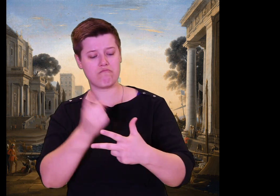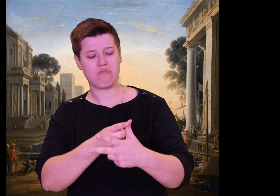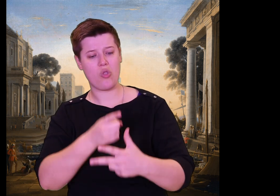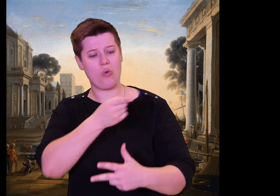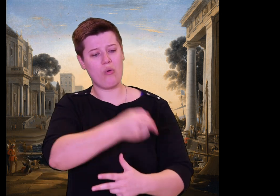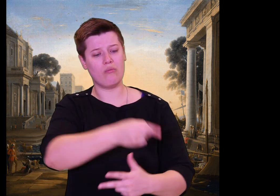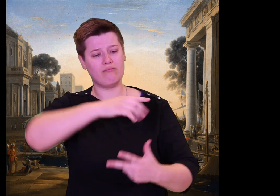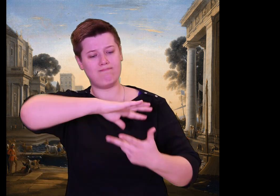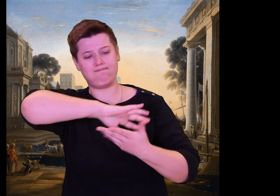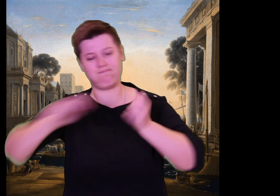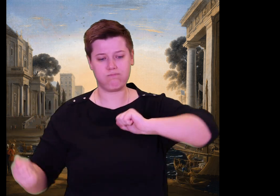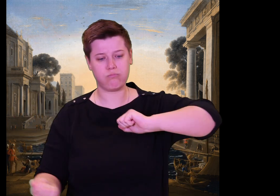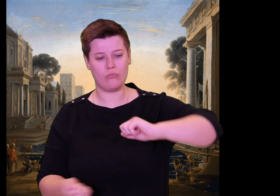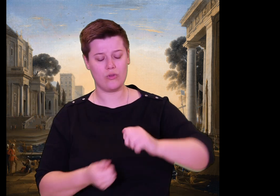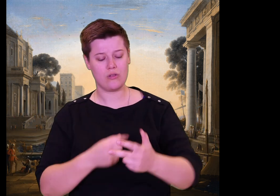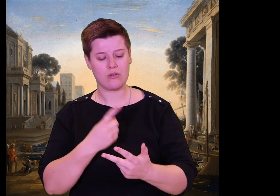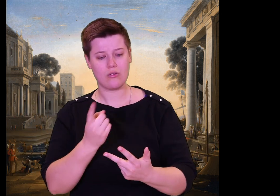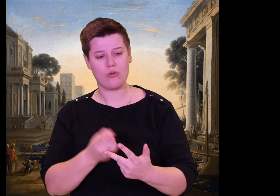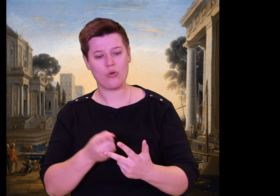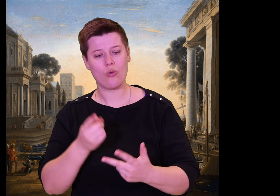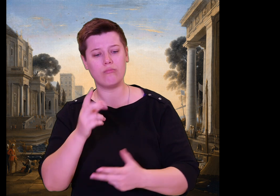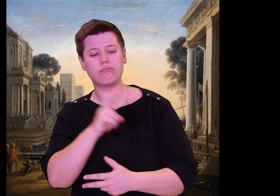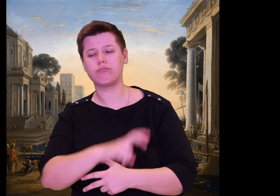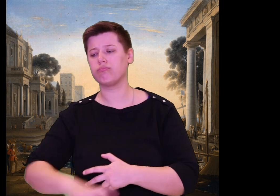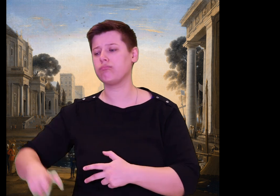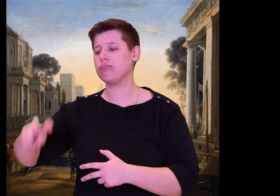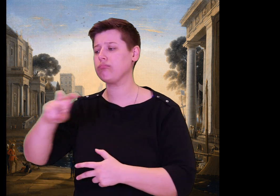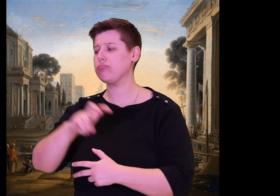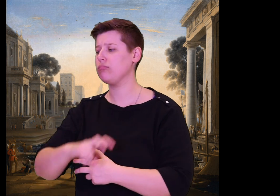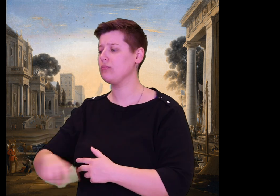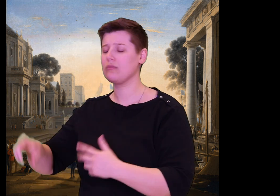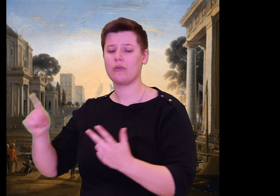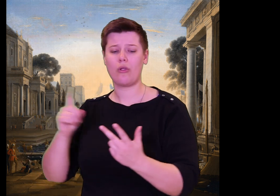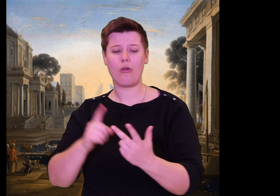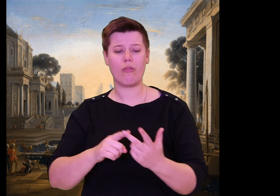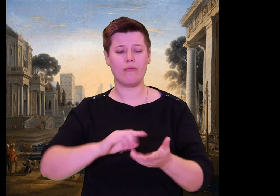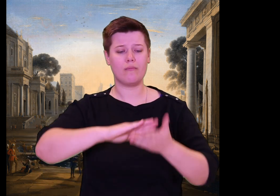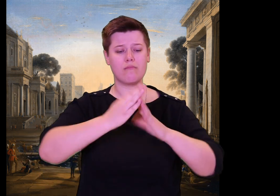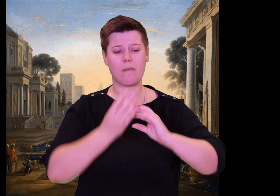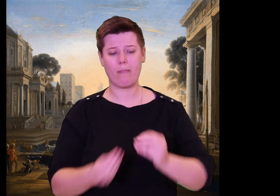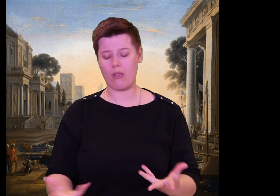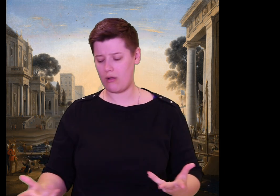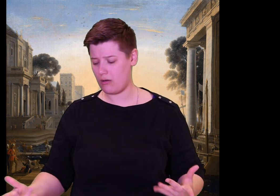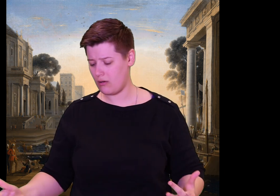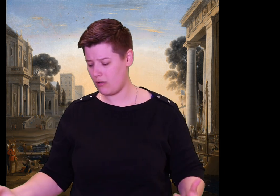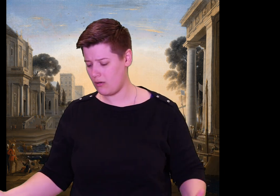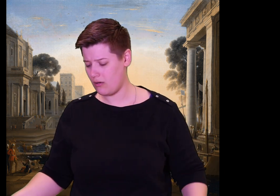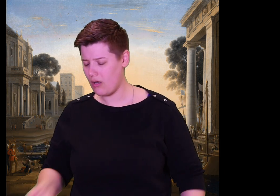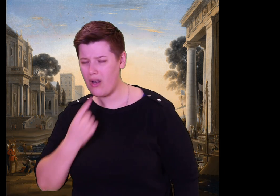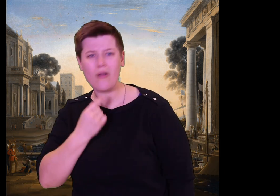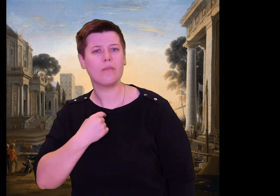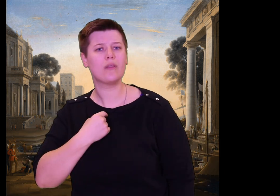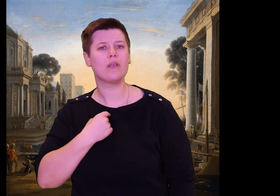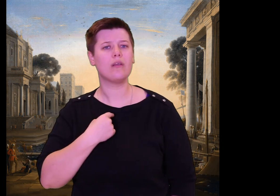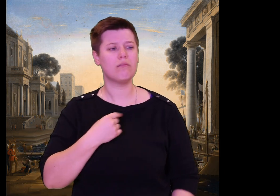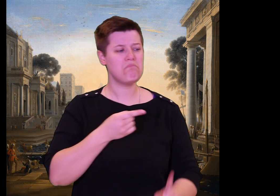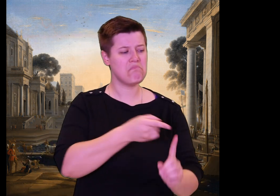and where he went, and who he met, the pain he suffered on the sea and how he